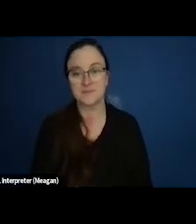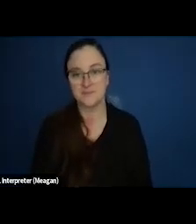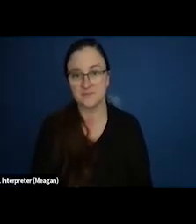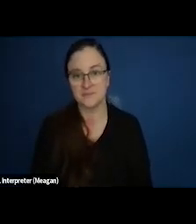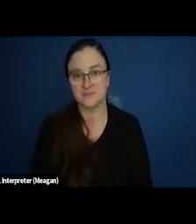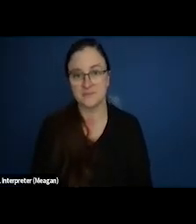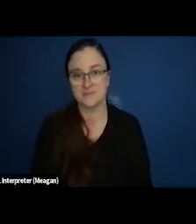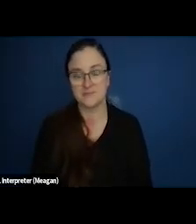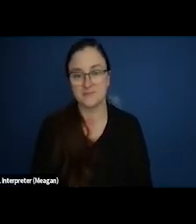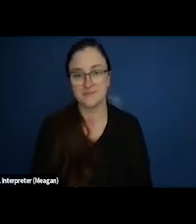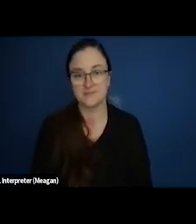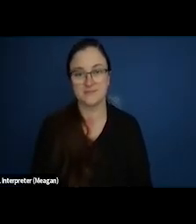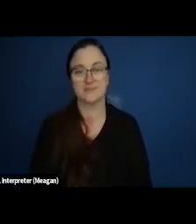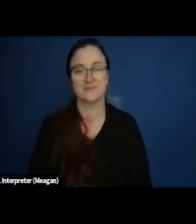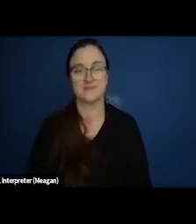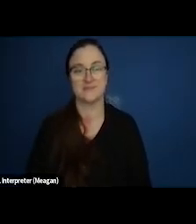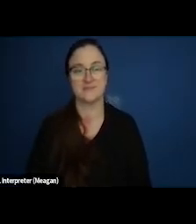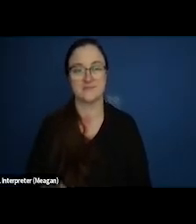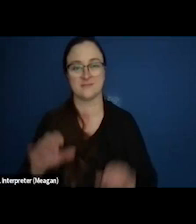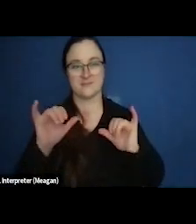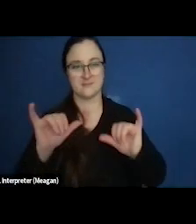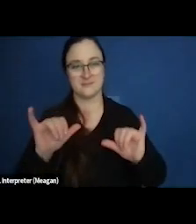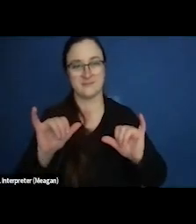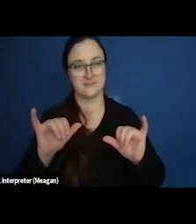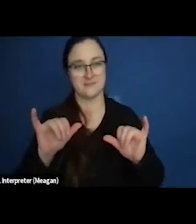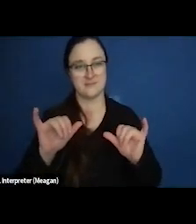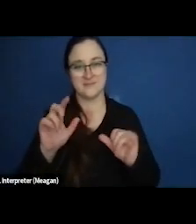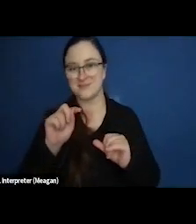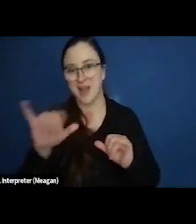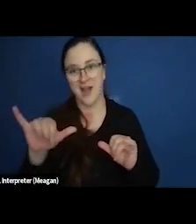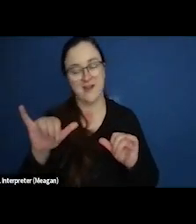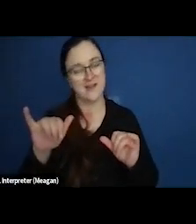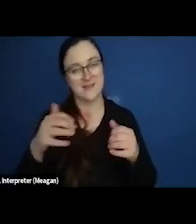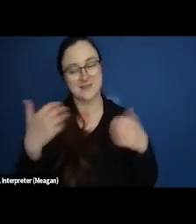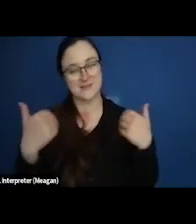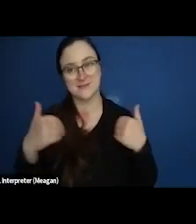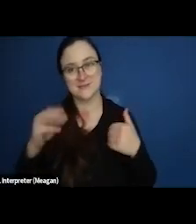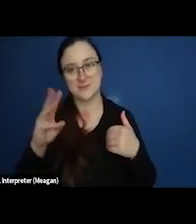It's coming off camera here. Oh, my goodness. Ty, that was incredible,